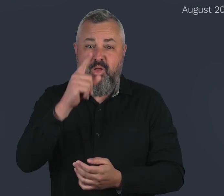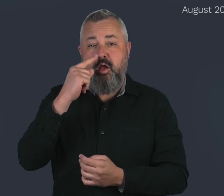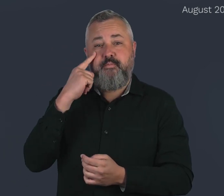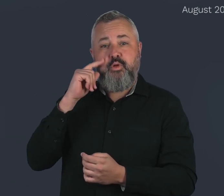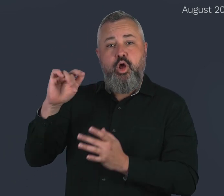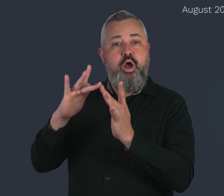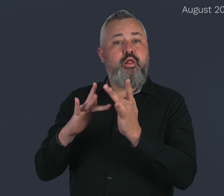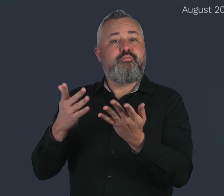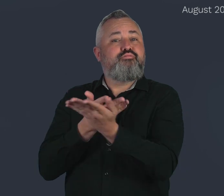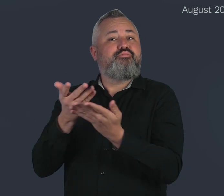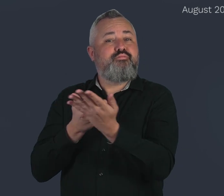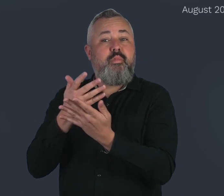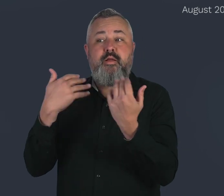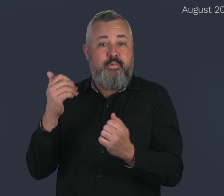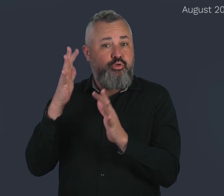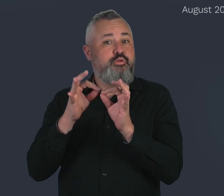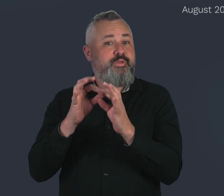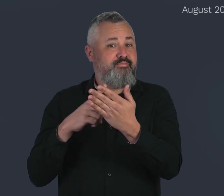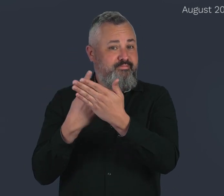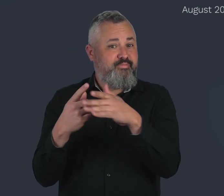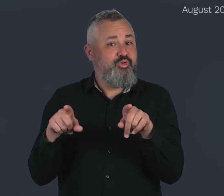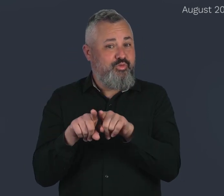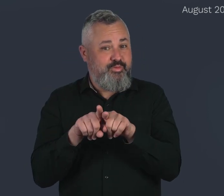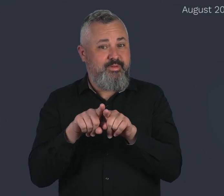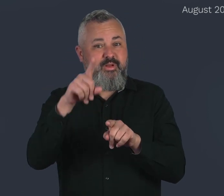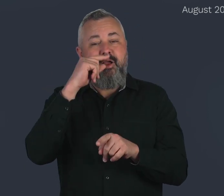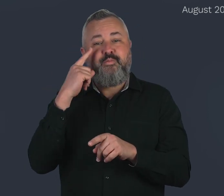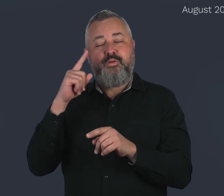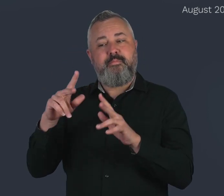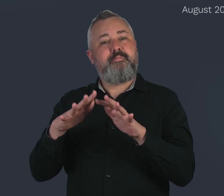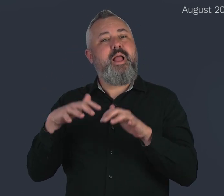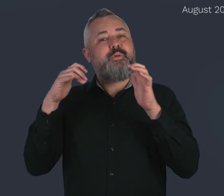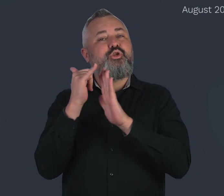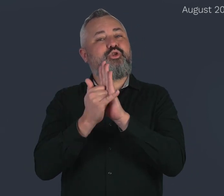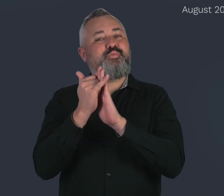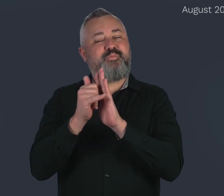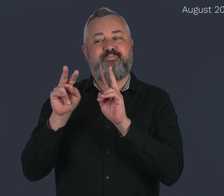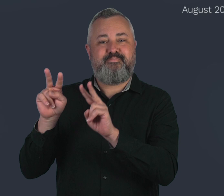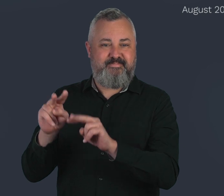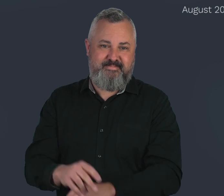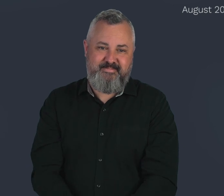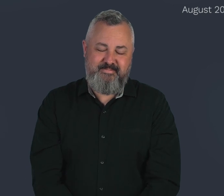You can watch a replay, including Auslan interpretation, on our YouTube channel.